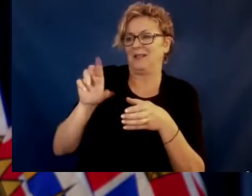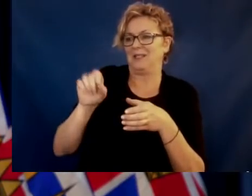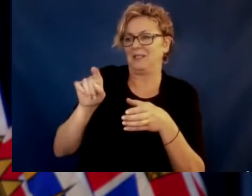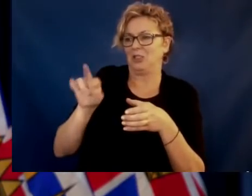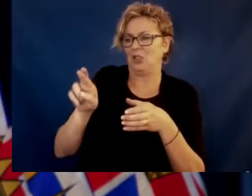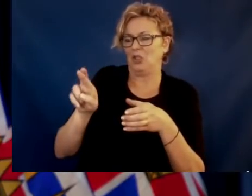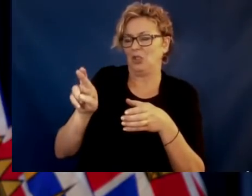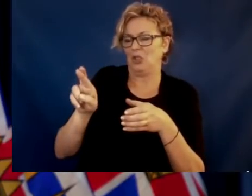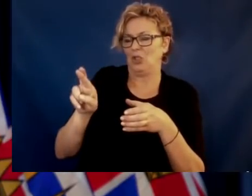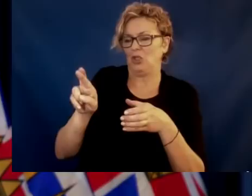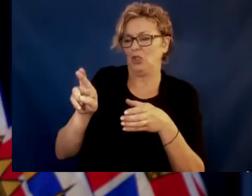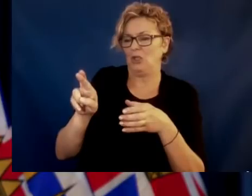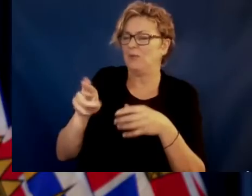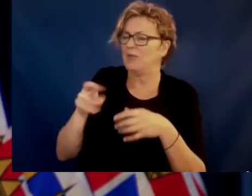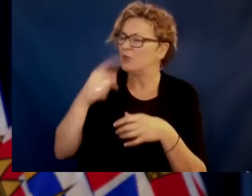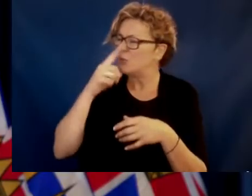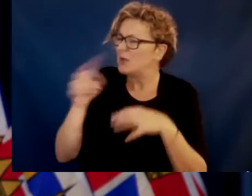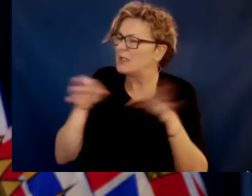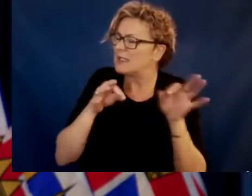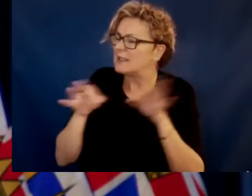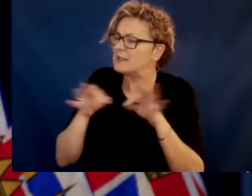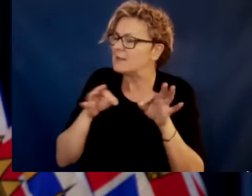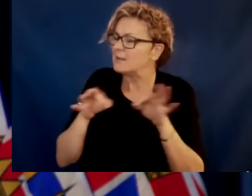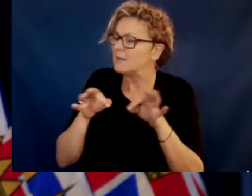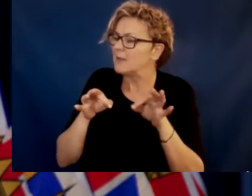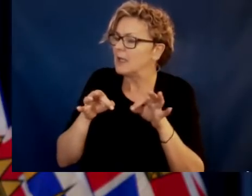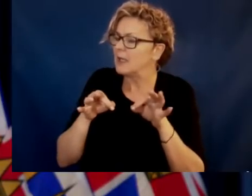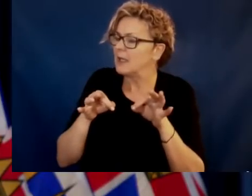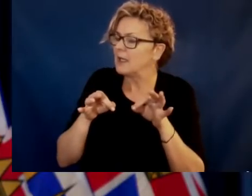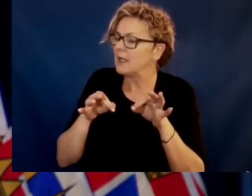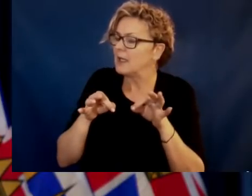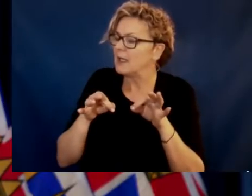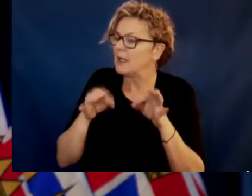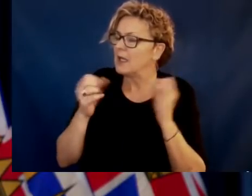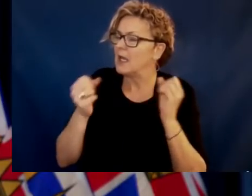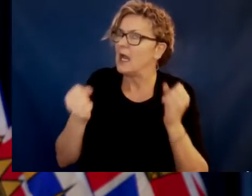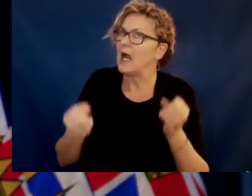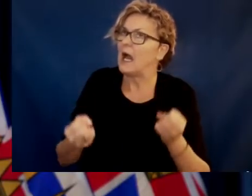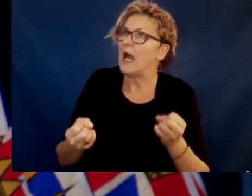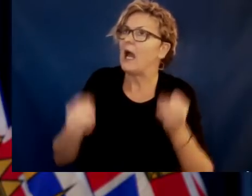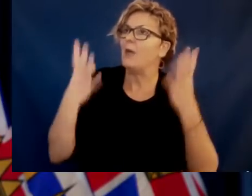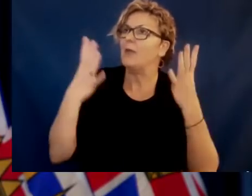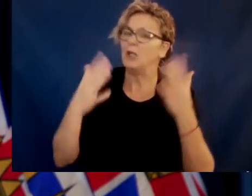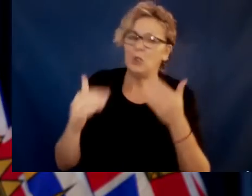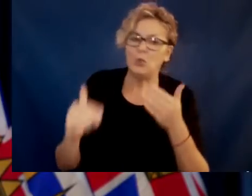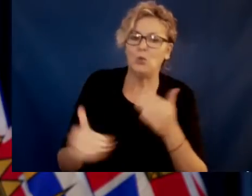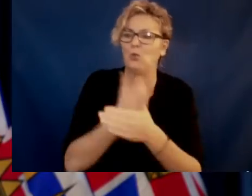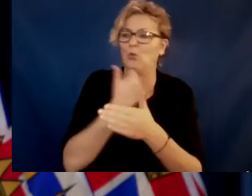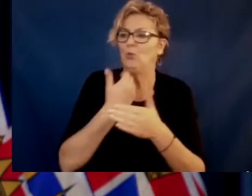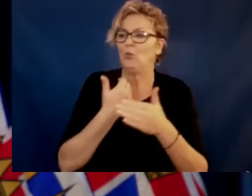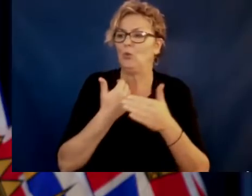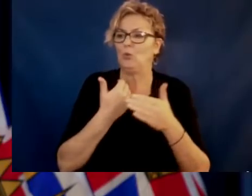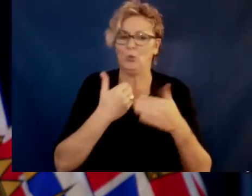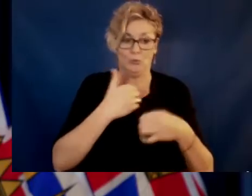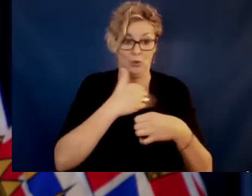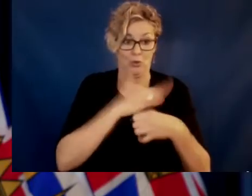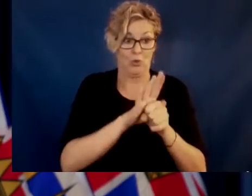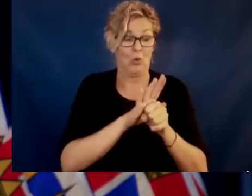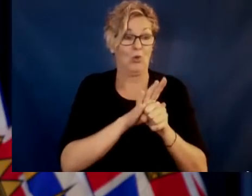that number, that ratio that is connected to cases that are connected to clusters, the degree to which that